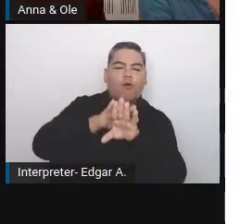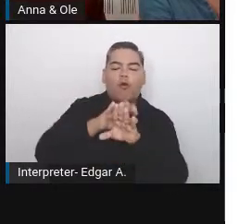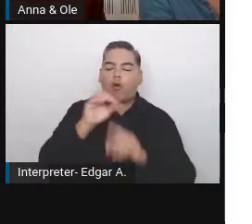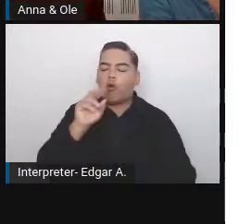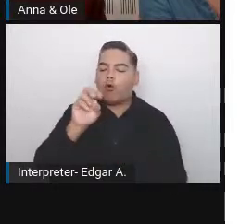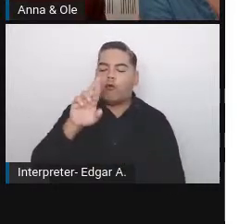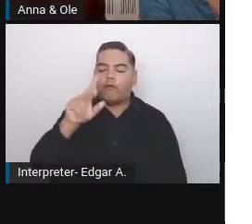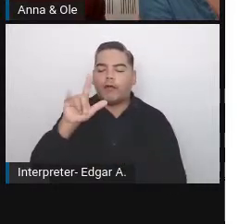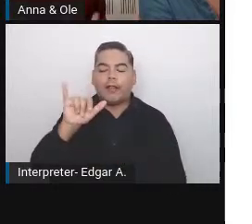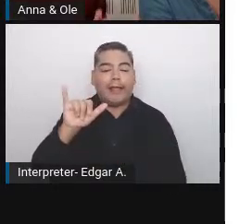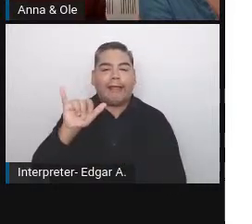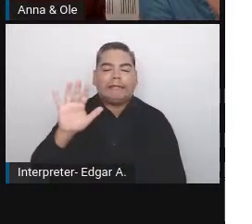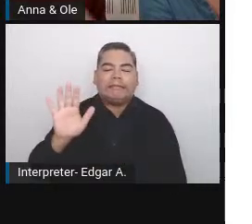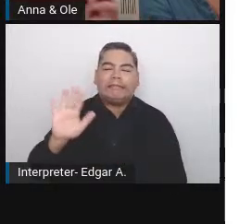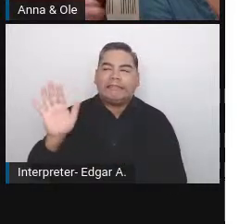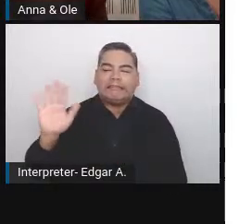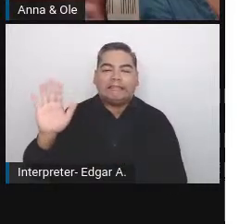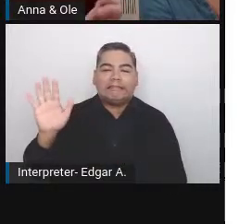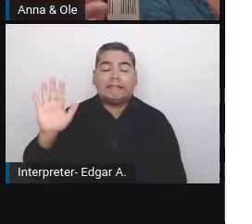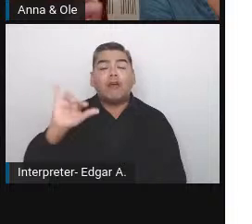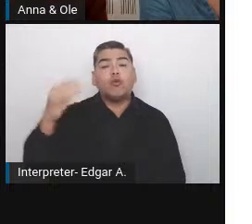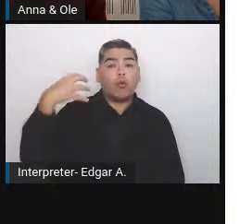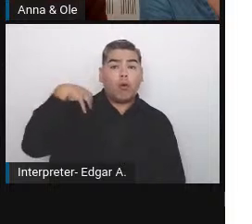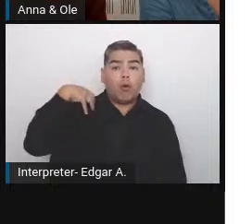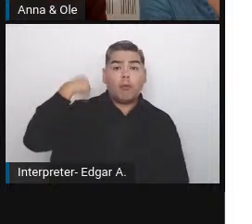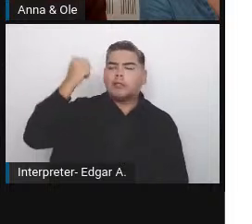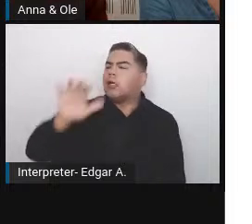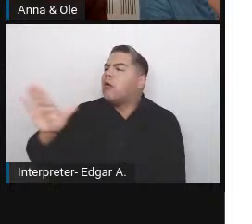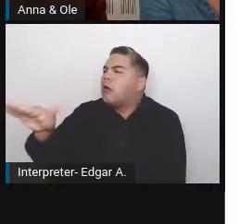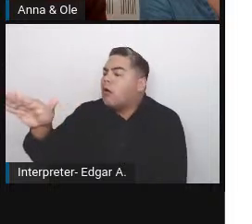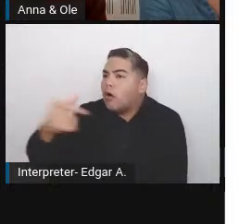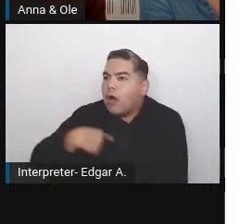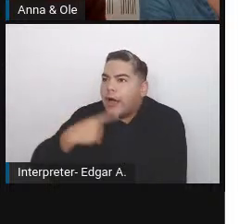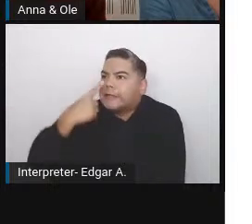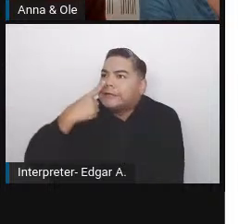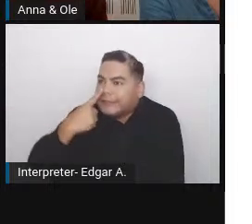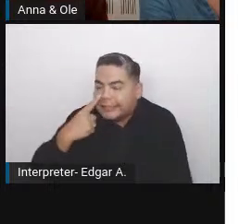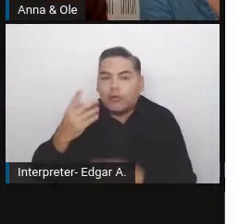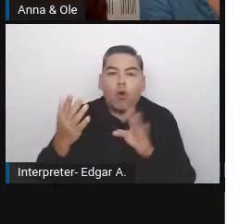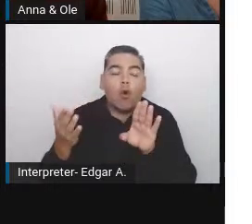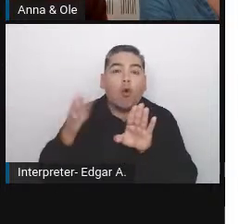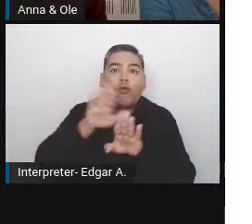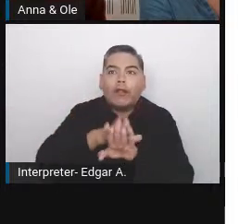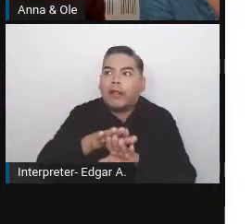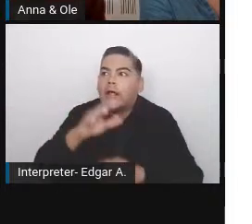compliance and met that we were inaccessible so I chose to ignore the request about that overlay.